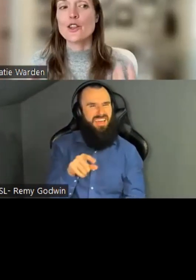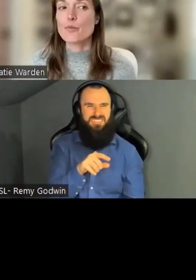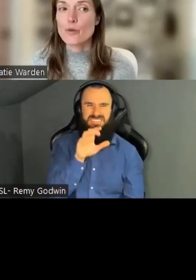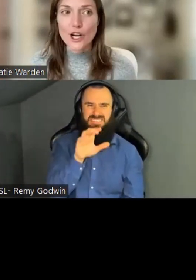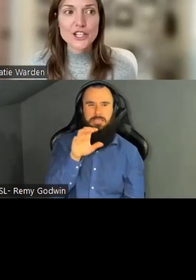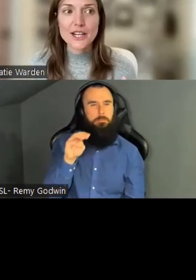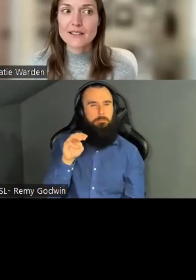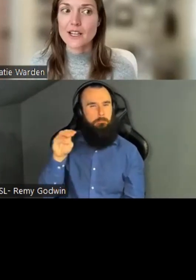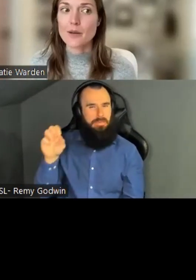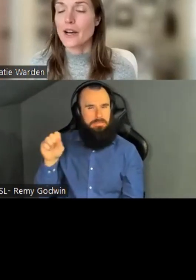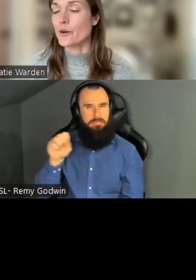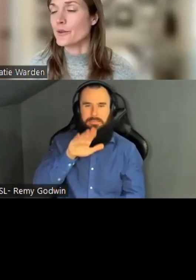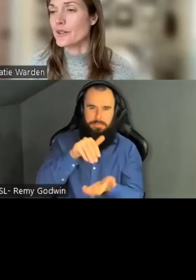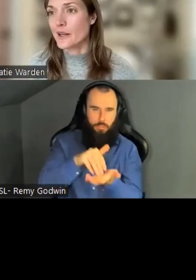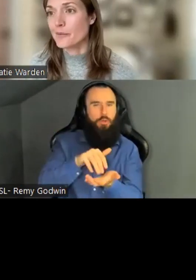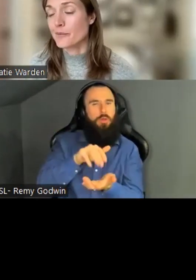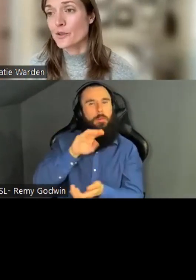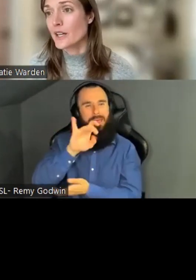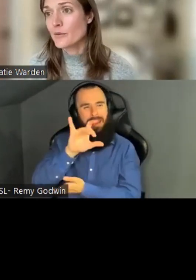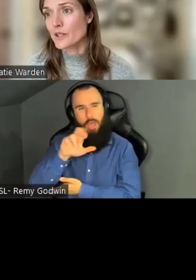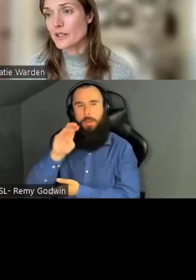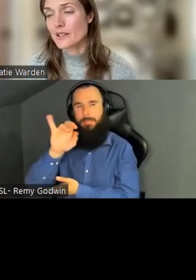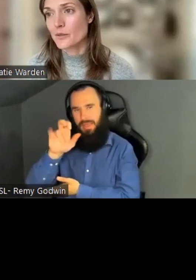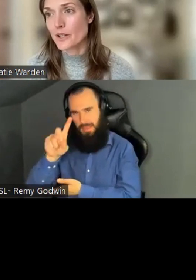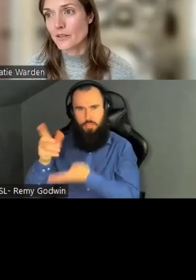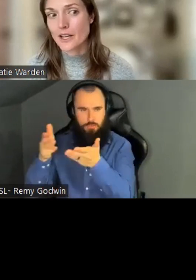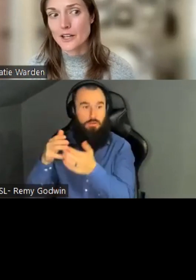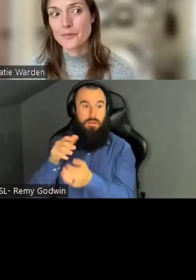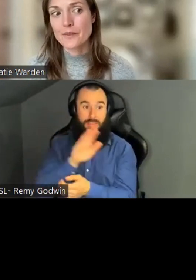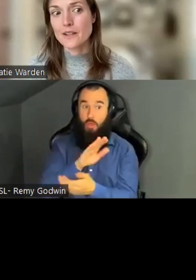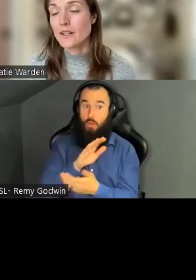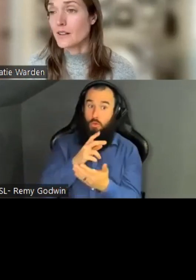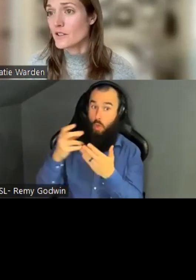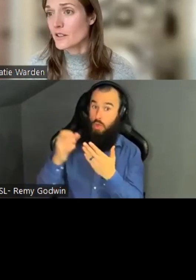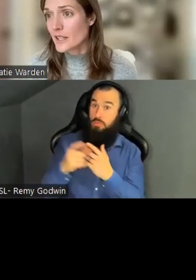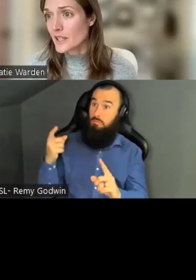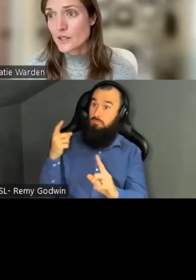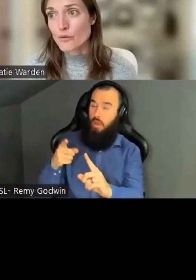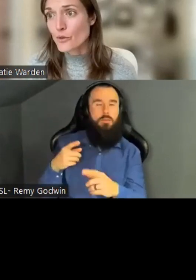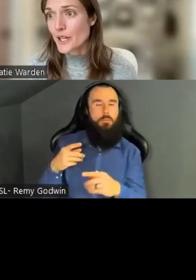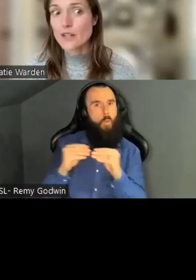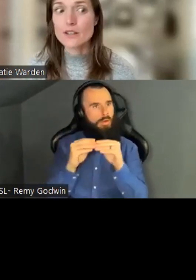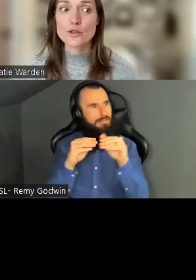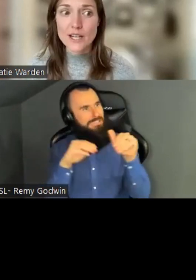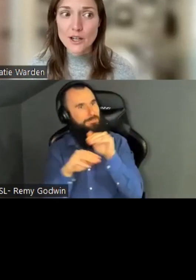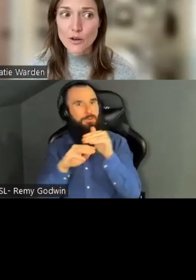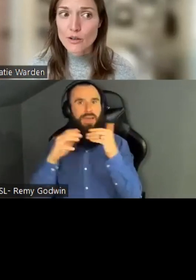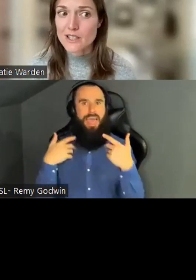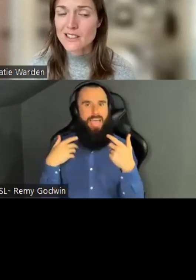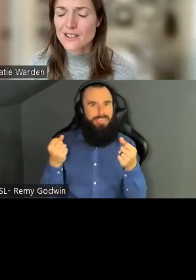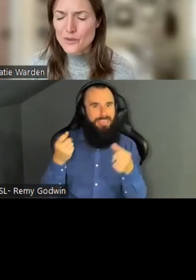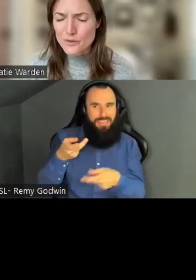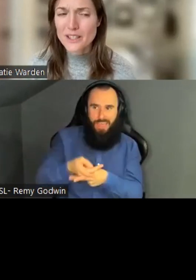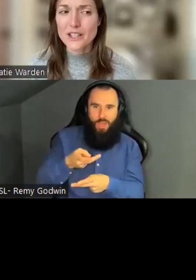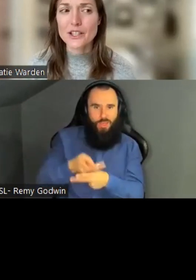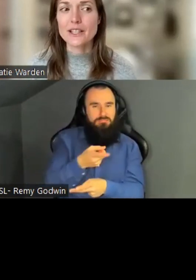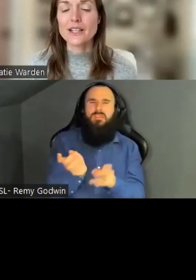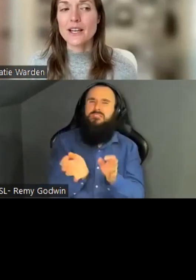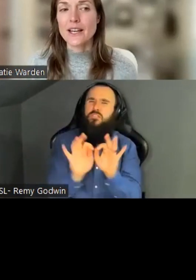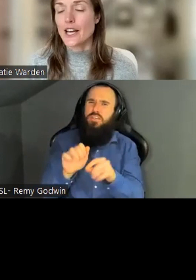their project about creating more accessible healthcare. There's a link to a free training course, it's really good,